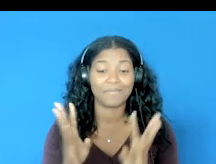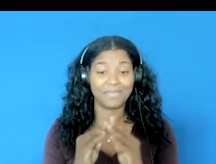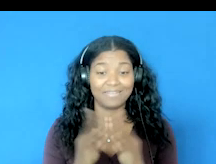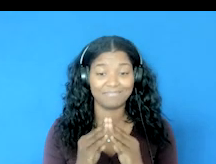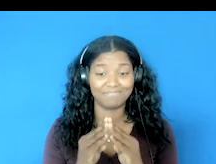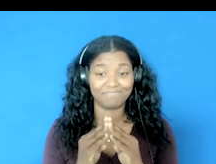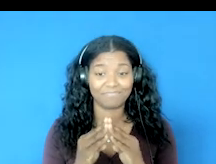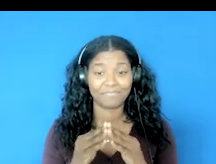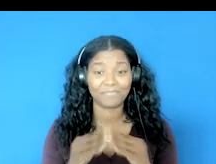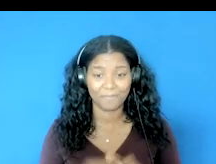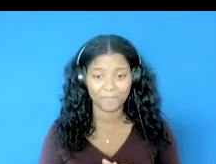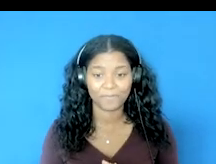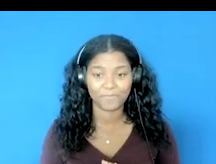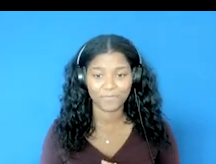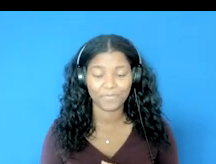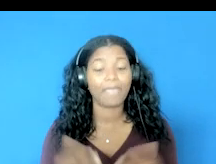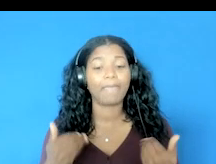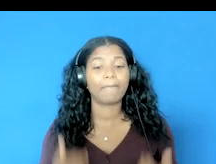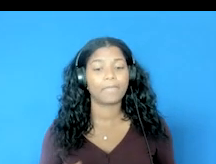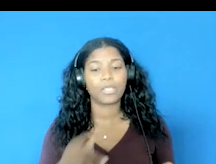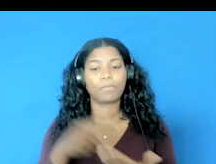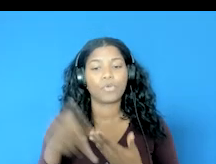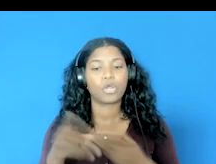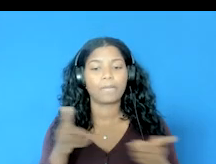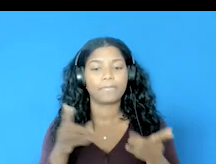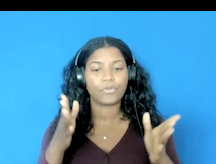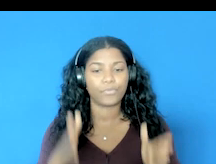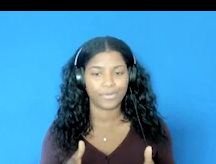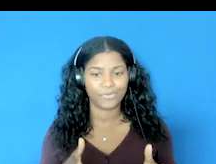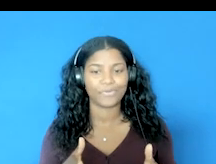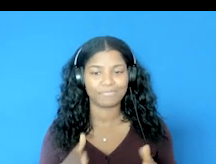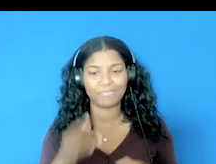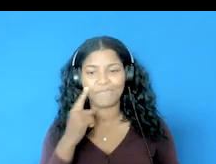I am Manju Hingorani, I'm a program director in the molecular and cellular biosciences division.